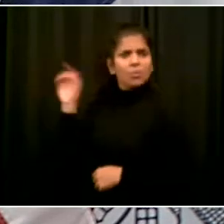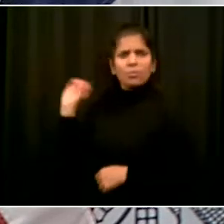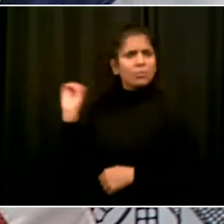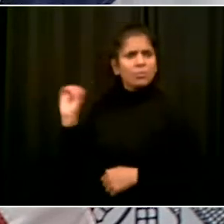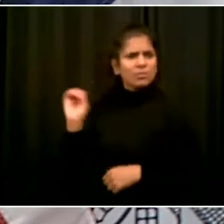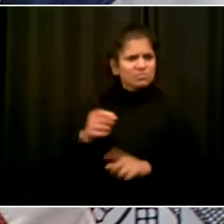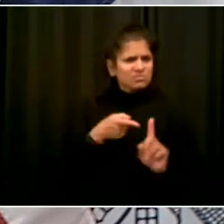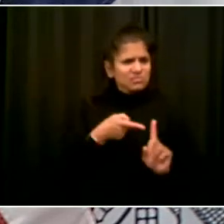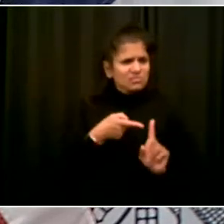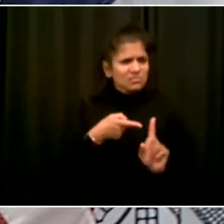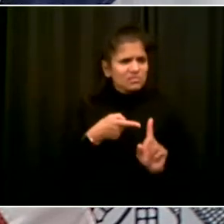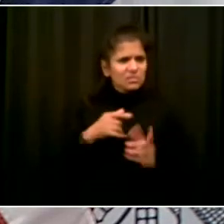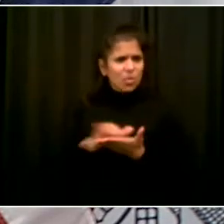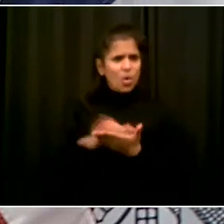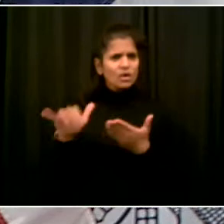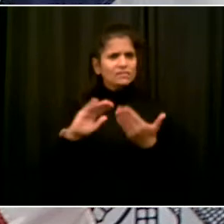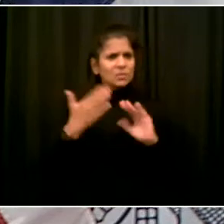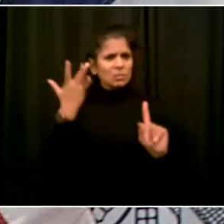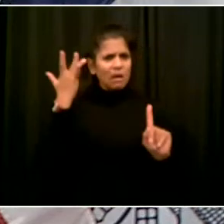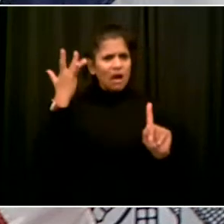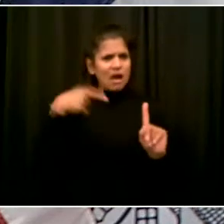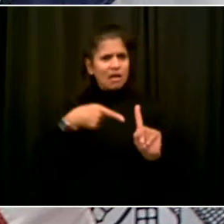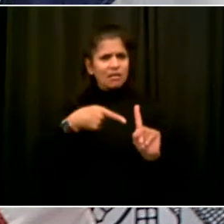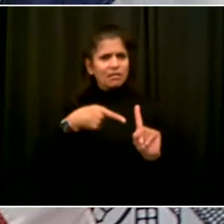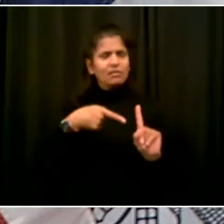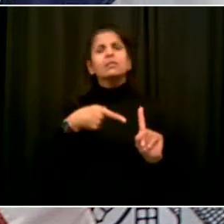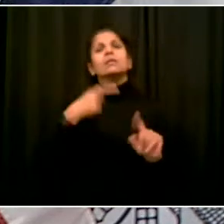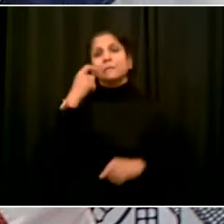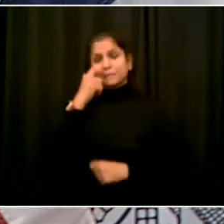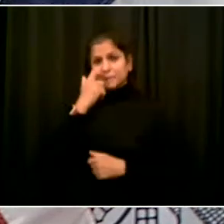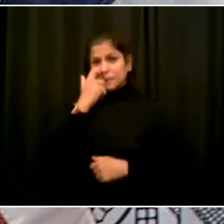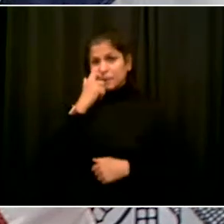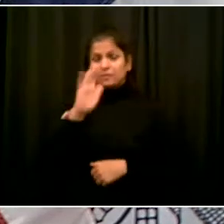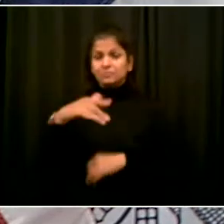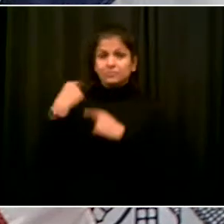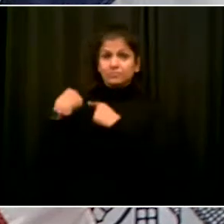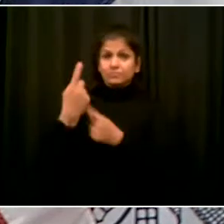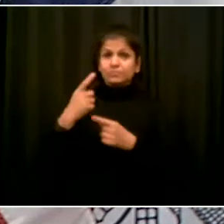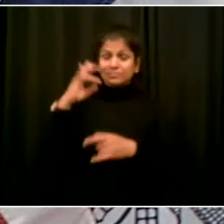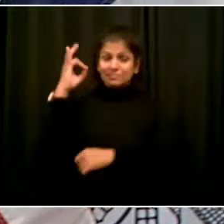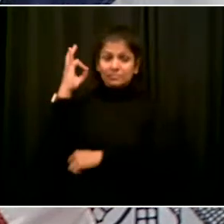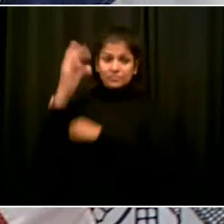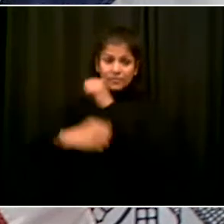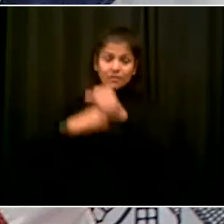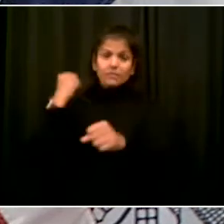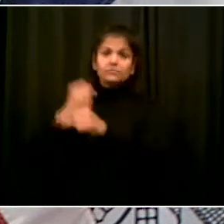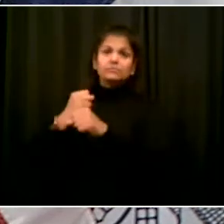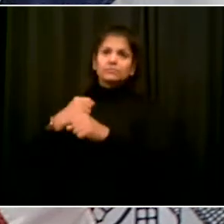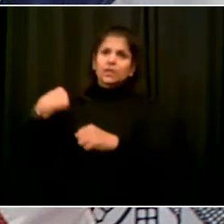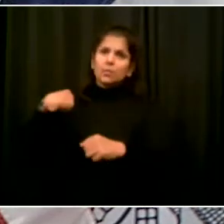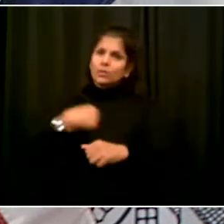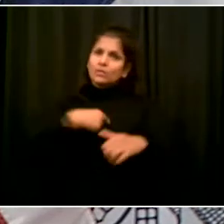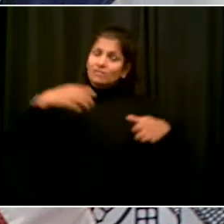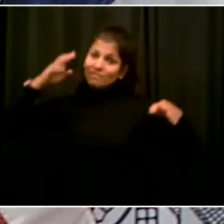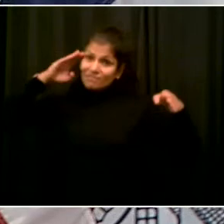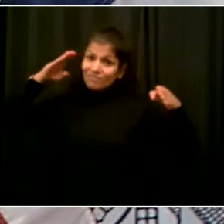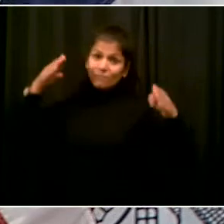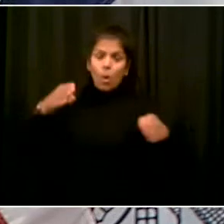YORK CITY? WE DEFINITELY HAVE MORE WORRK TO DO. YOU KNOW OVER